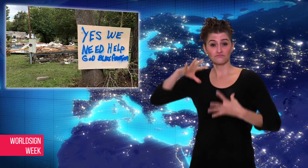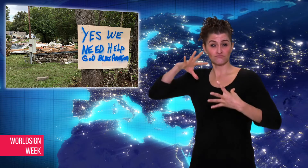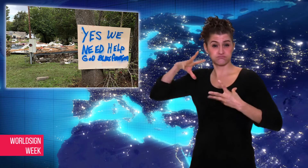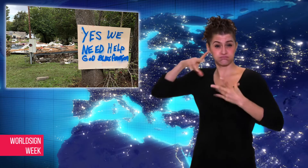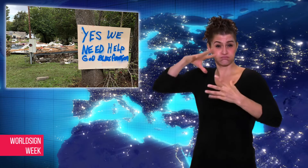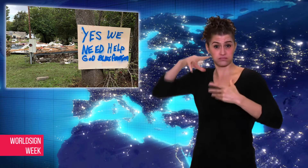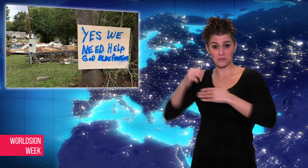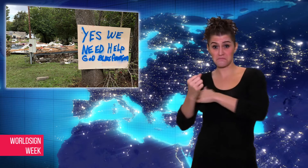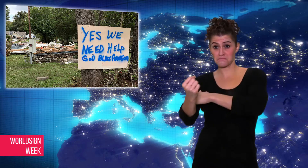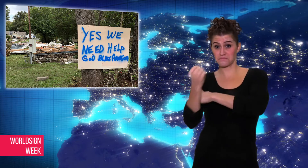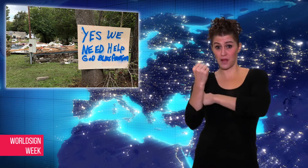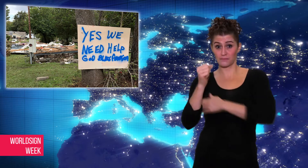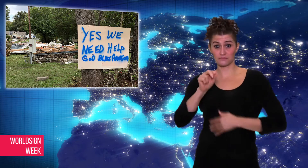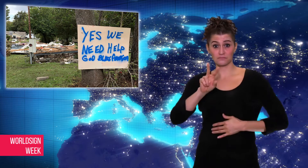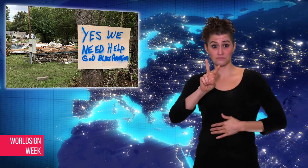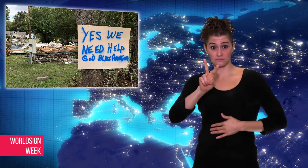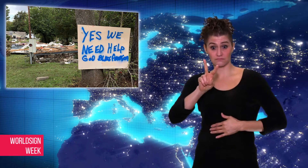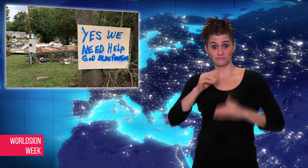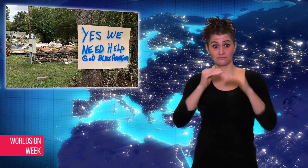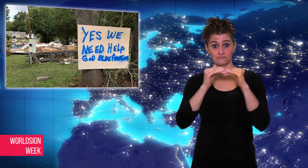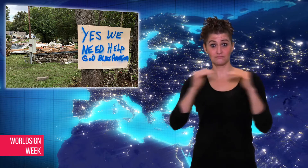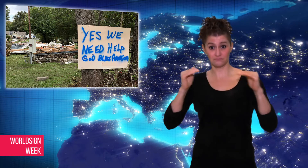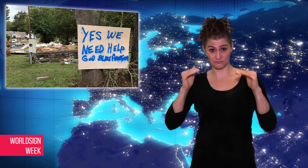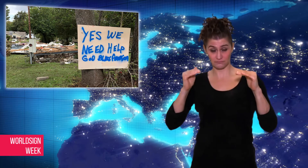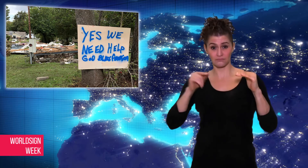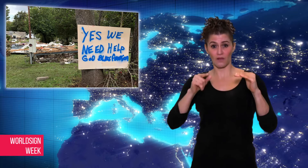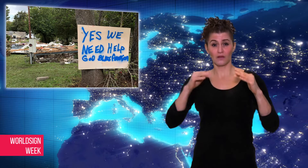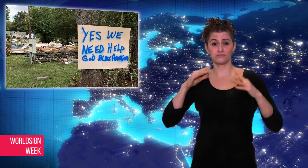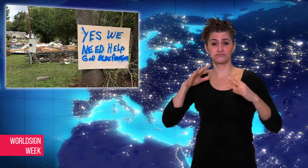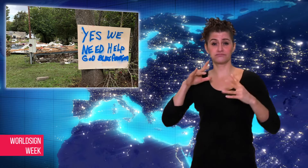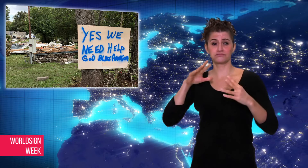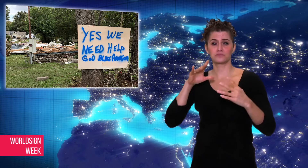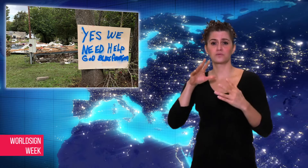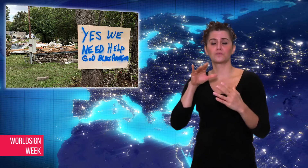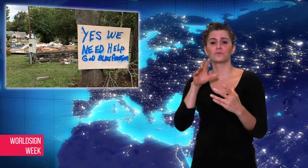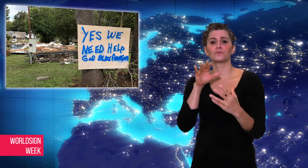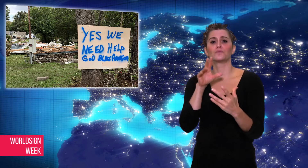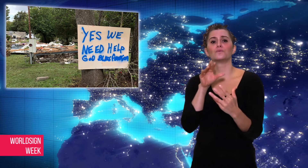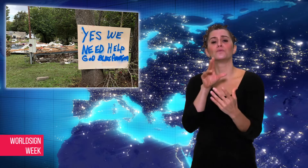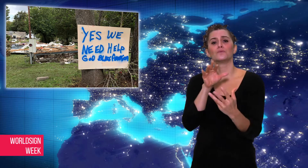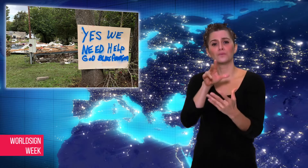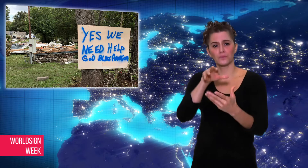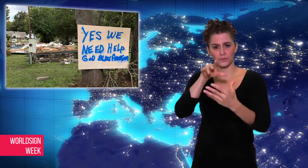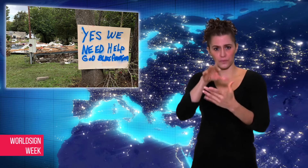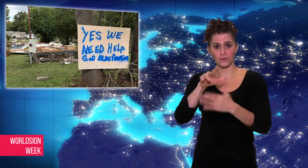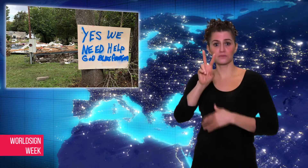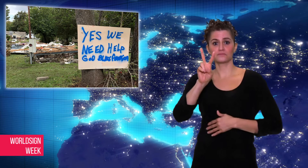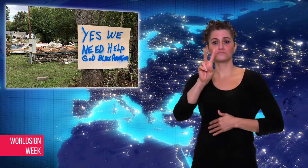and slow speed enhanced its